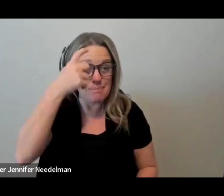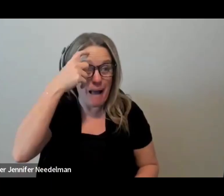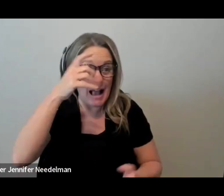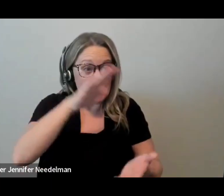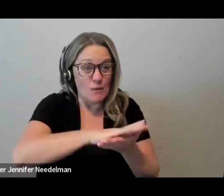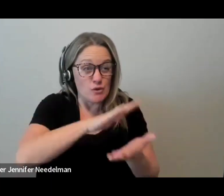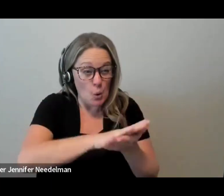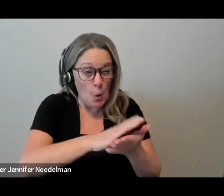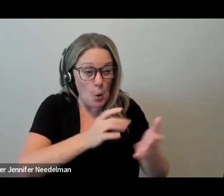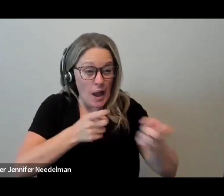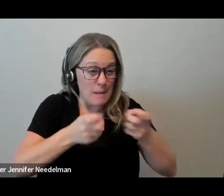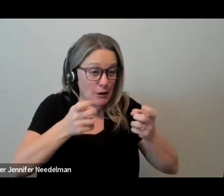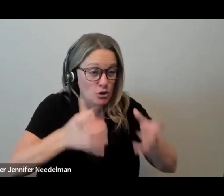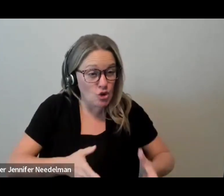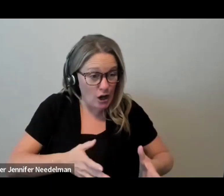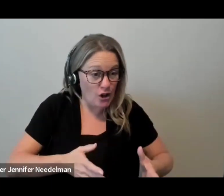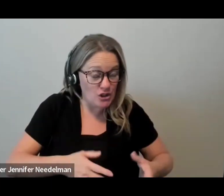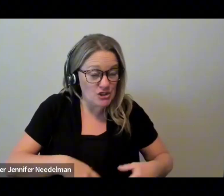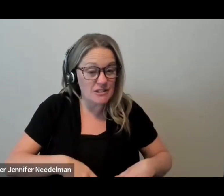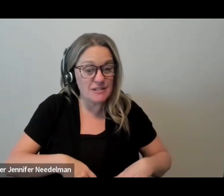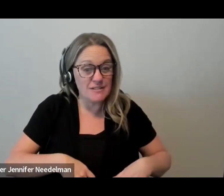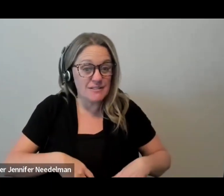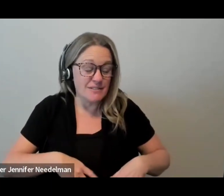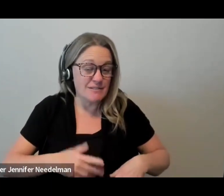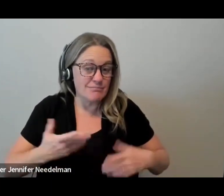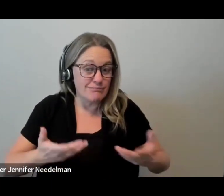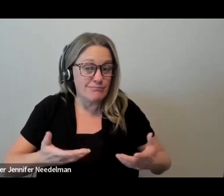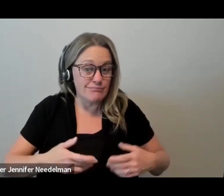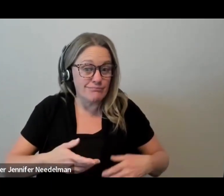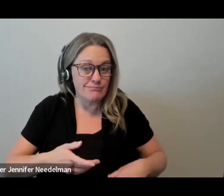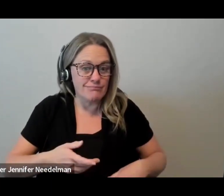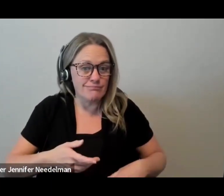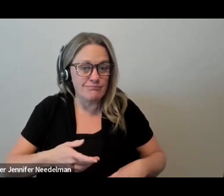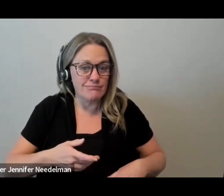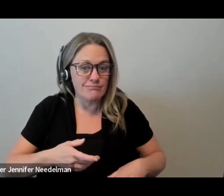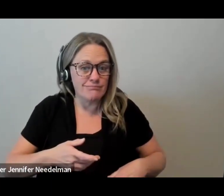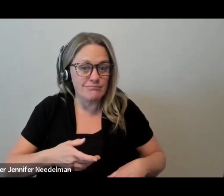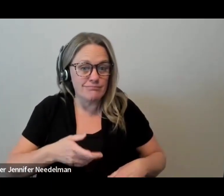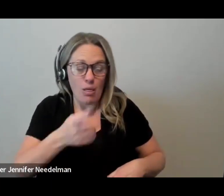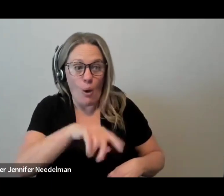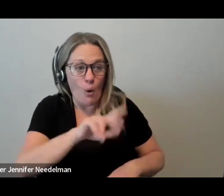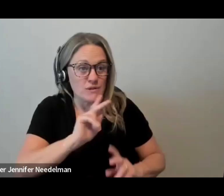right, some of the folks that really, I think do do a job